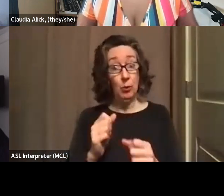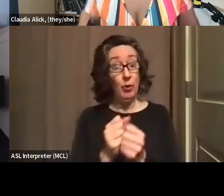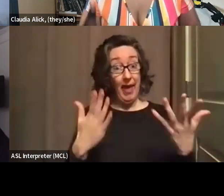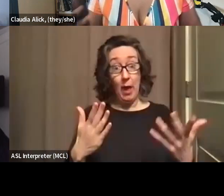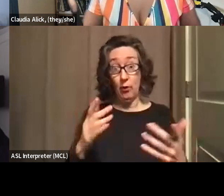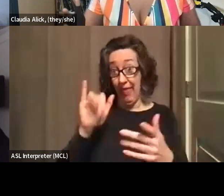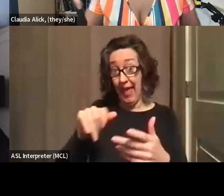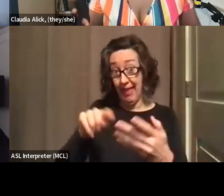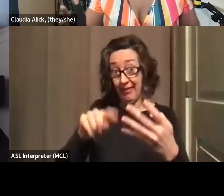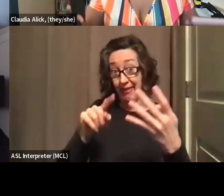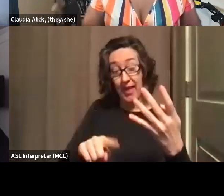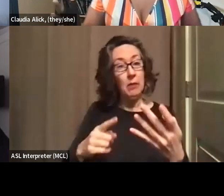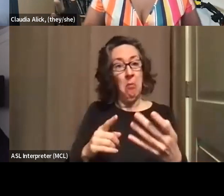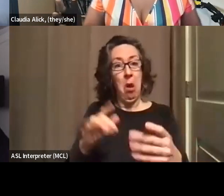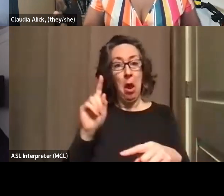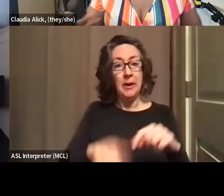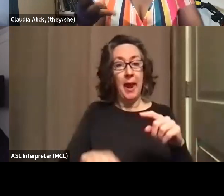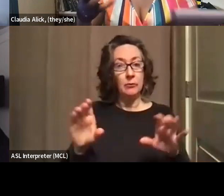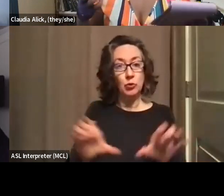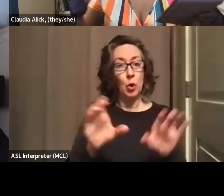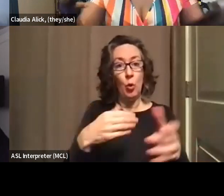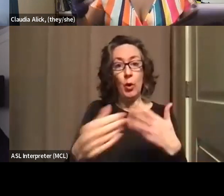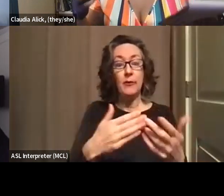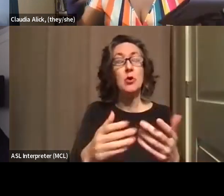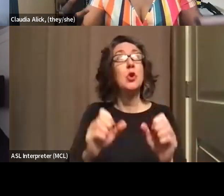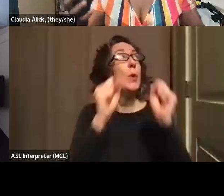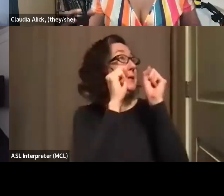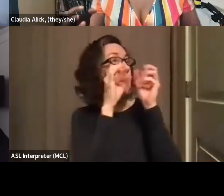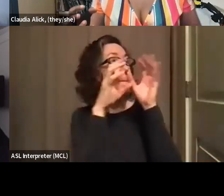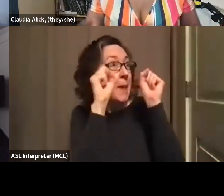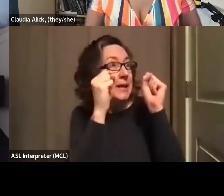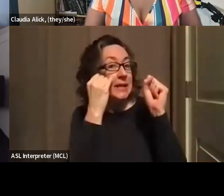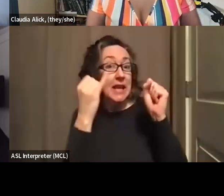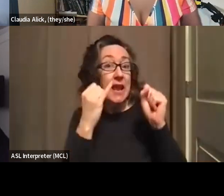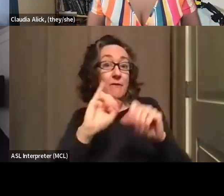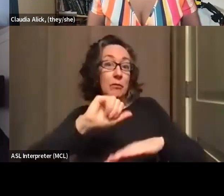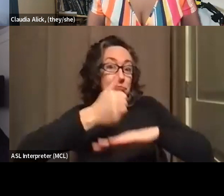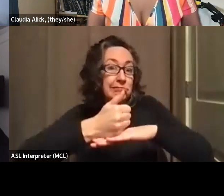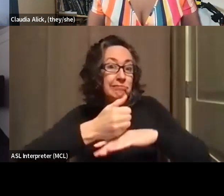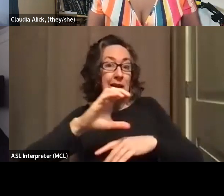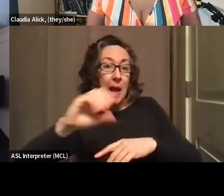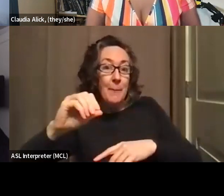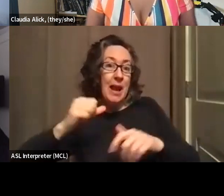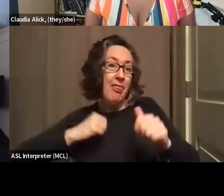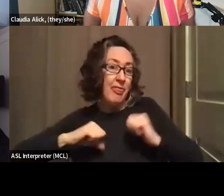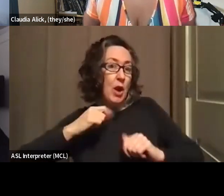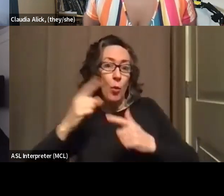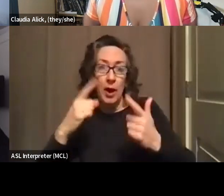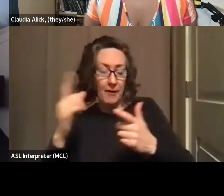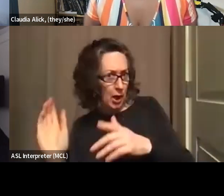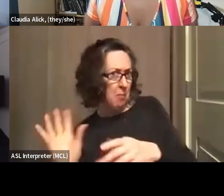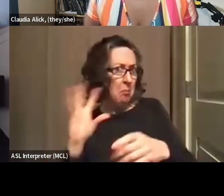It's emphasizing when an organization is actually able to build that connection in a human way.